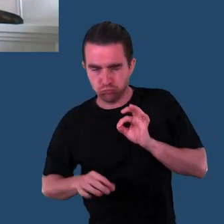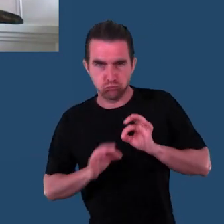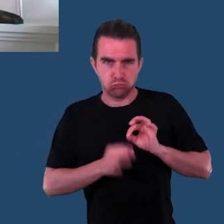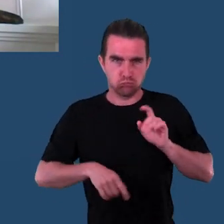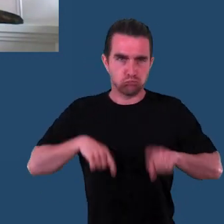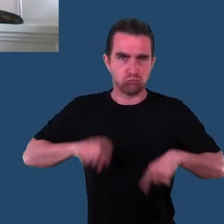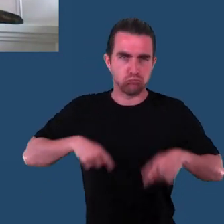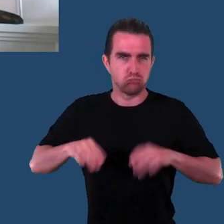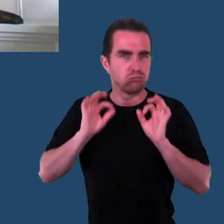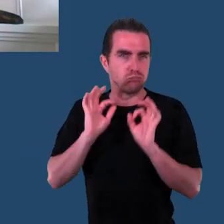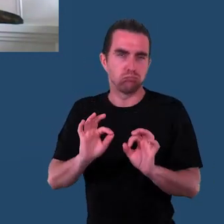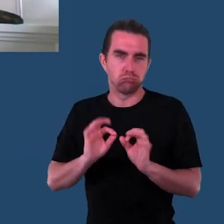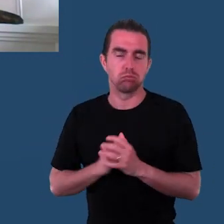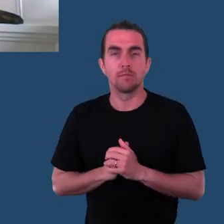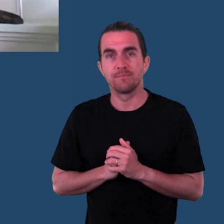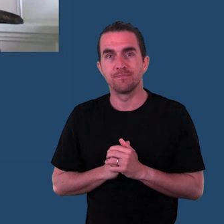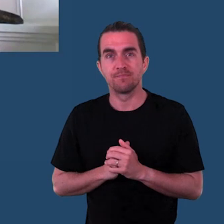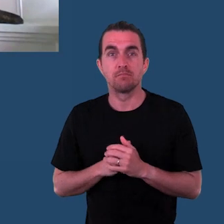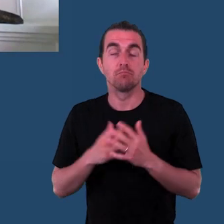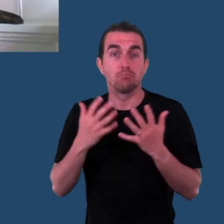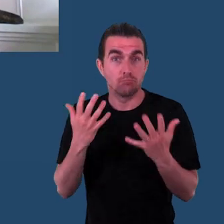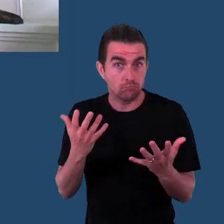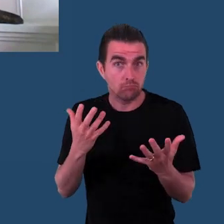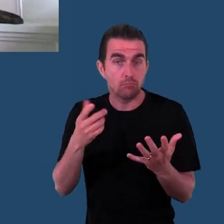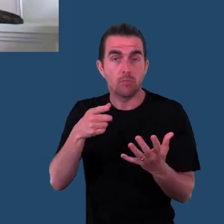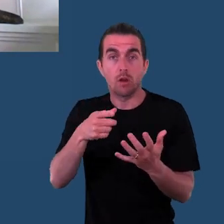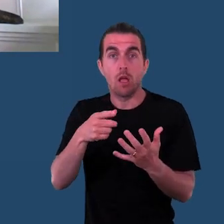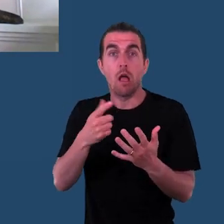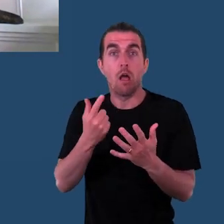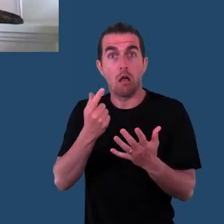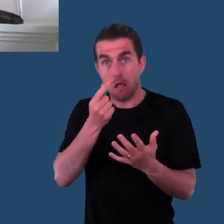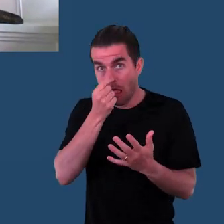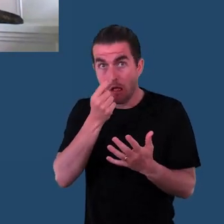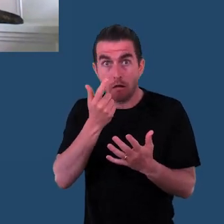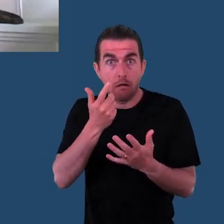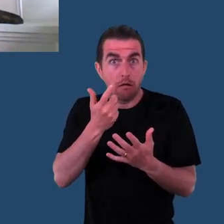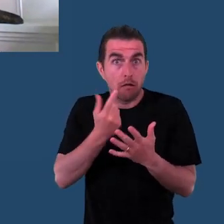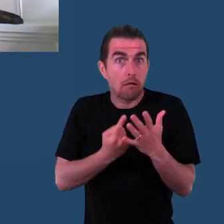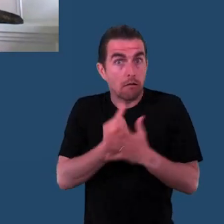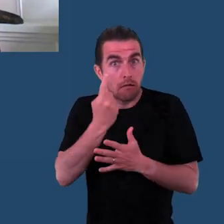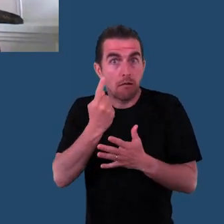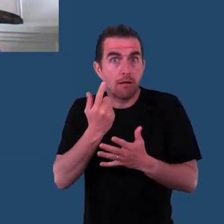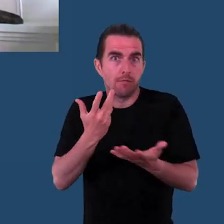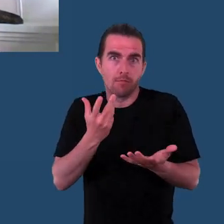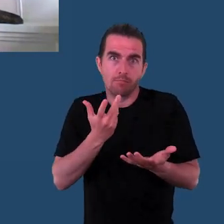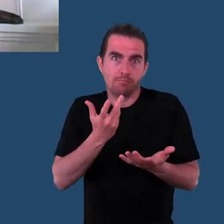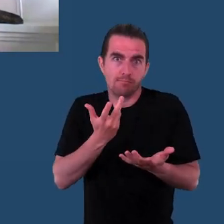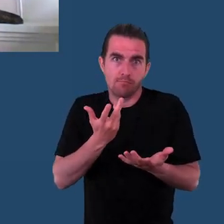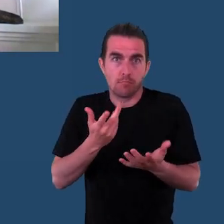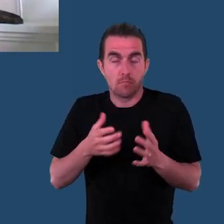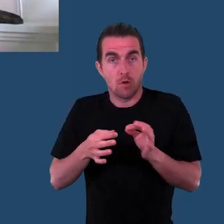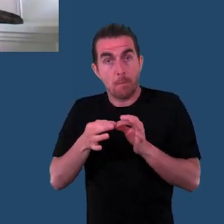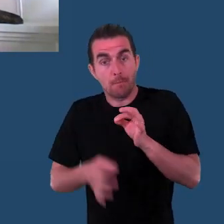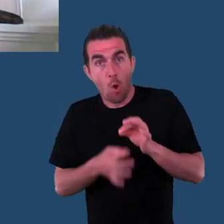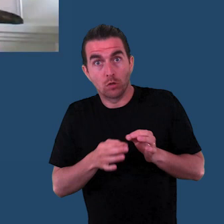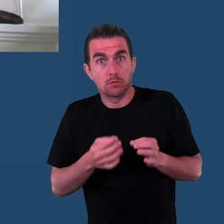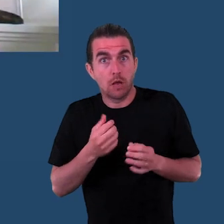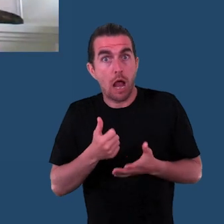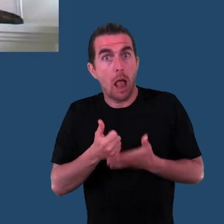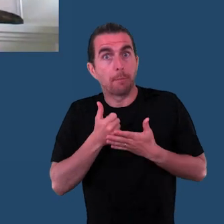So, yeah, having a feature that would often lead to dislocated leg bones would not be very helpful.